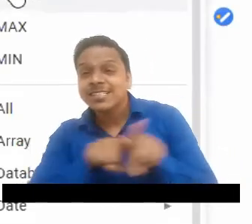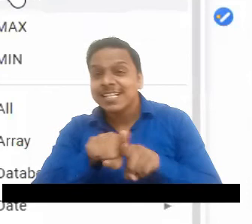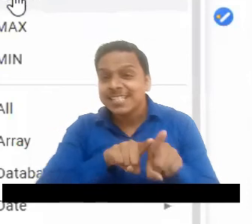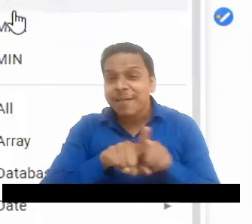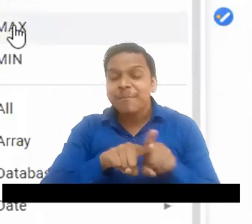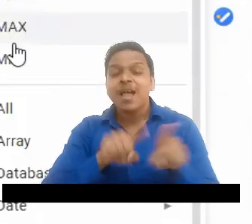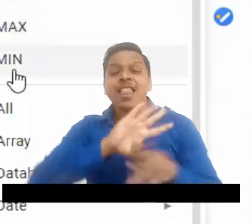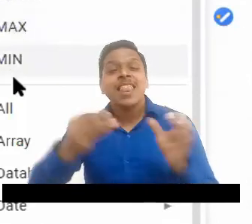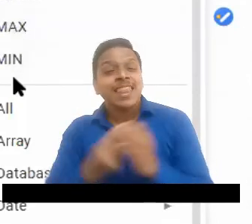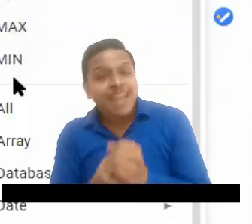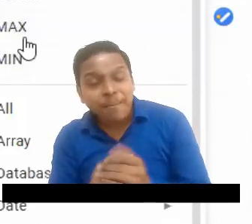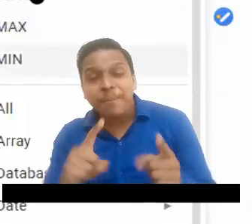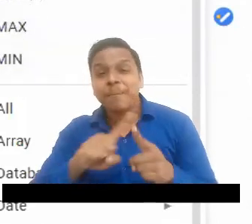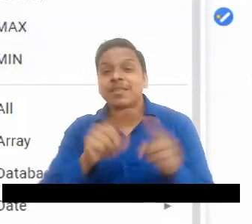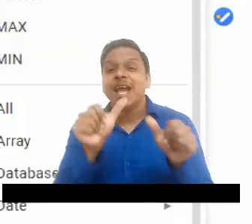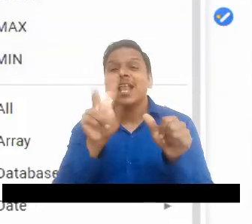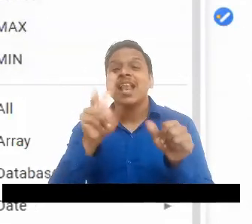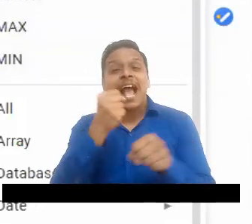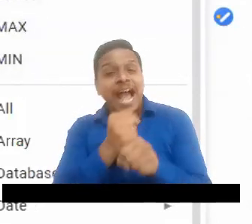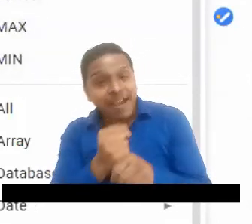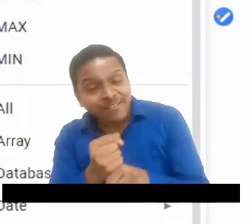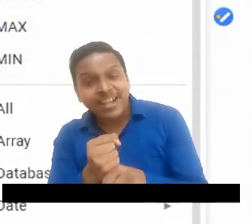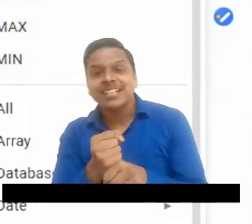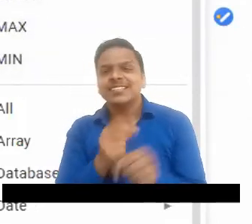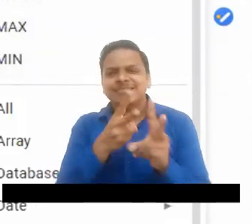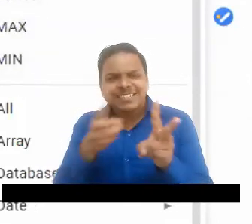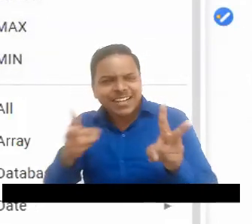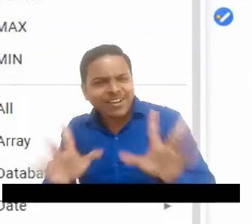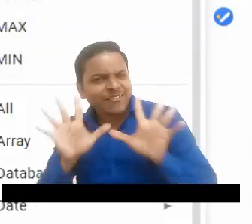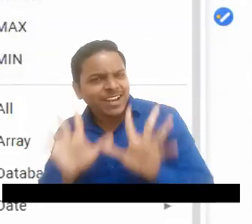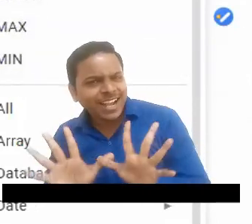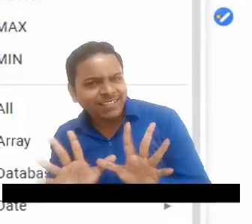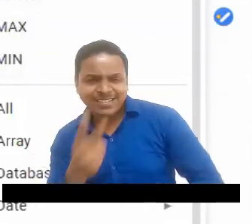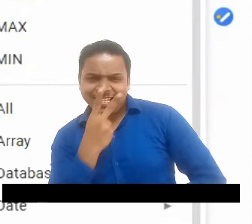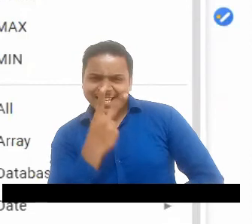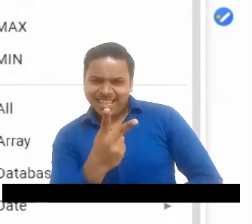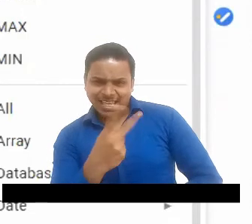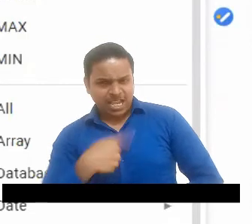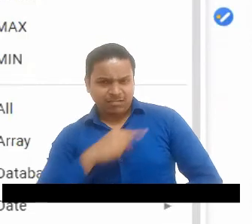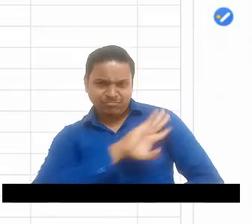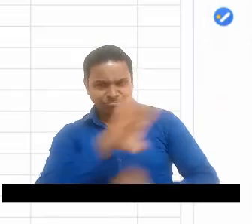do COUNT, I can do do whatever functions I want. Now, let's do SUM here. So click on to SUM.